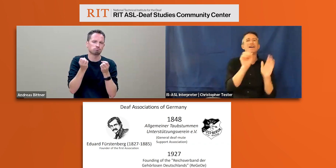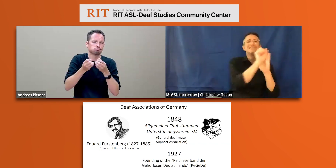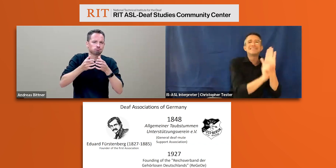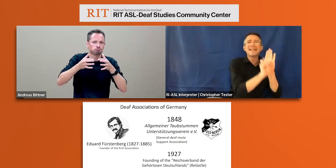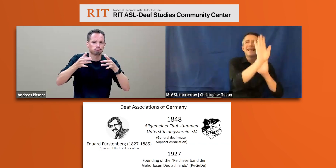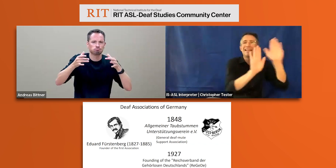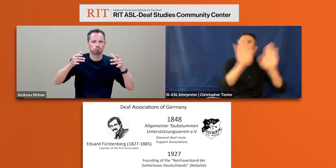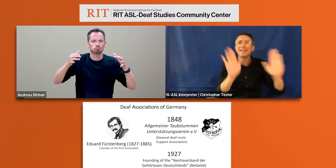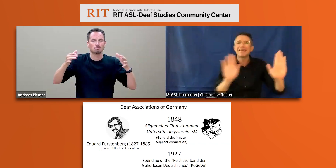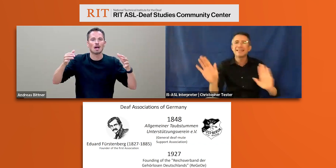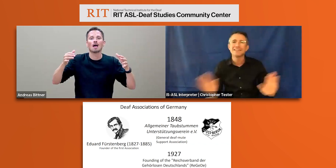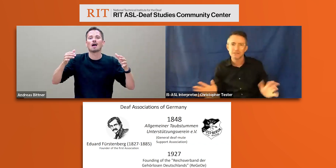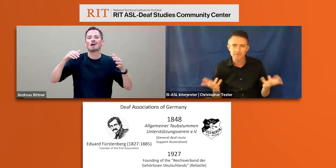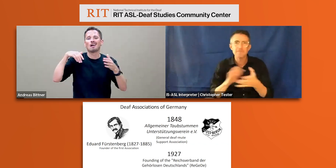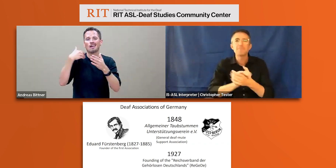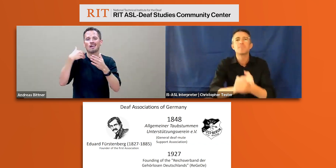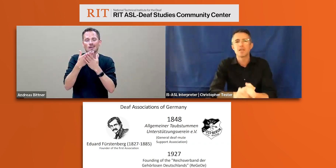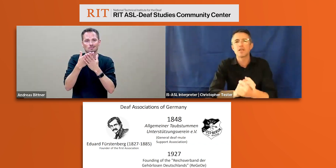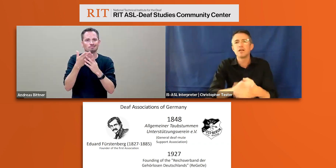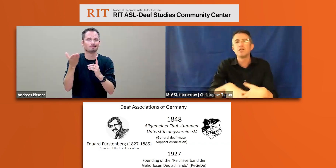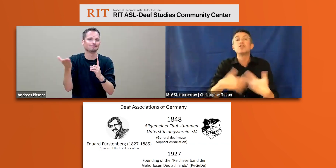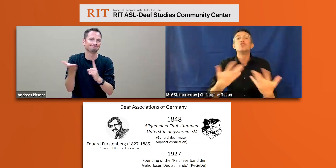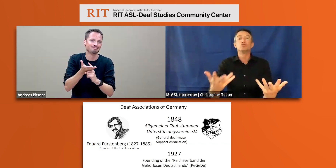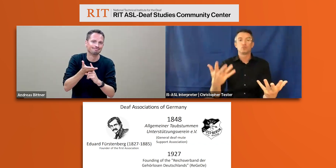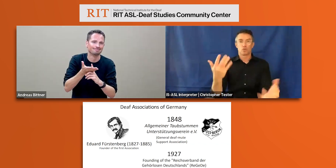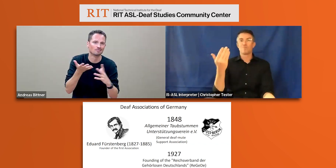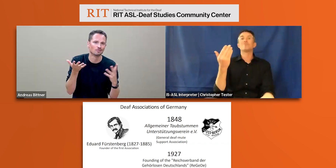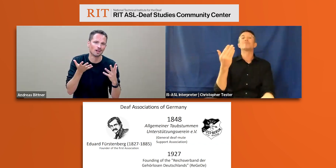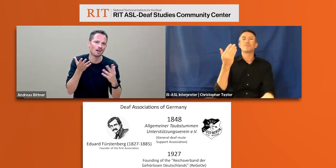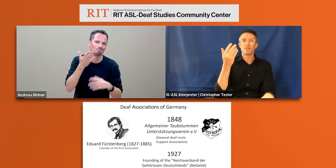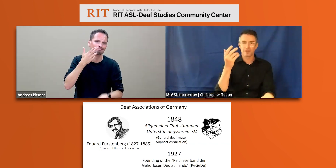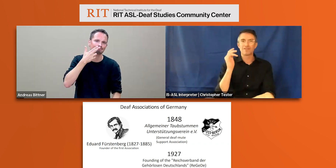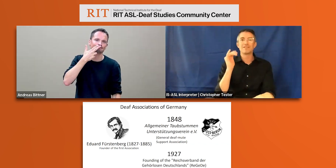that was the Reich Association of the Deaf.